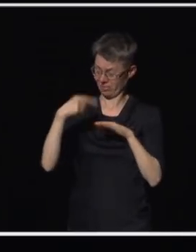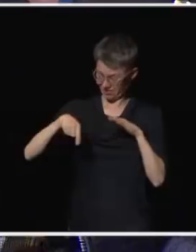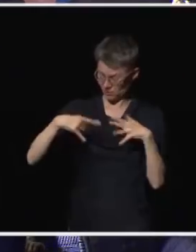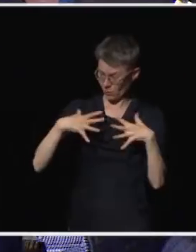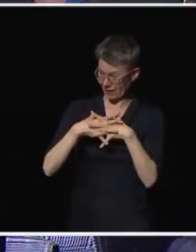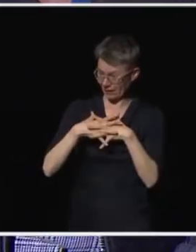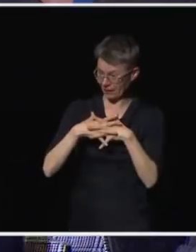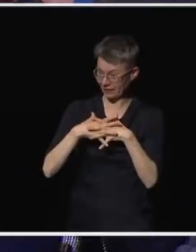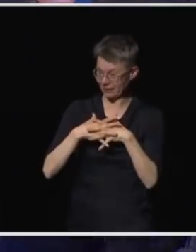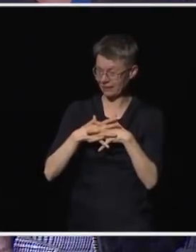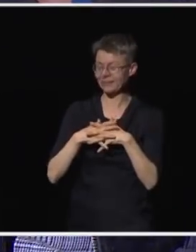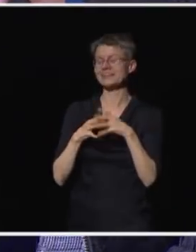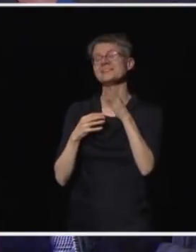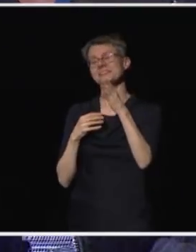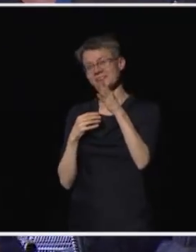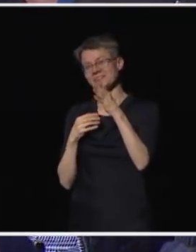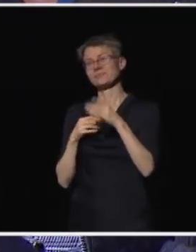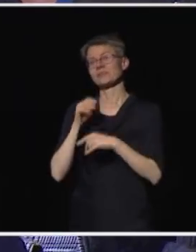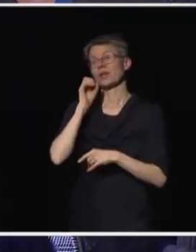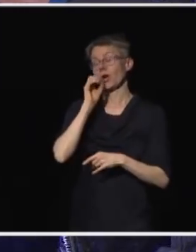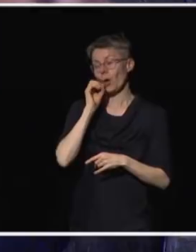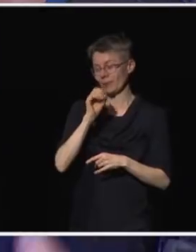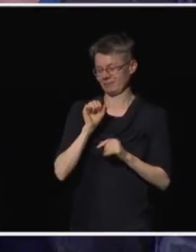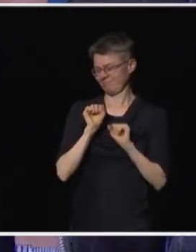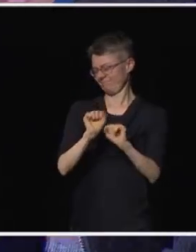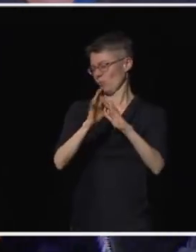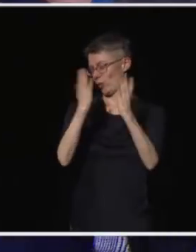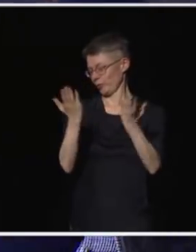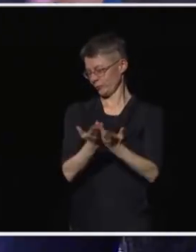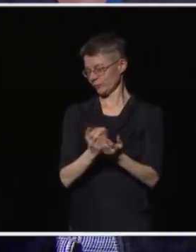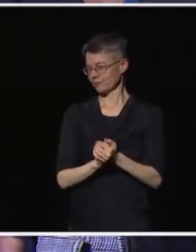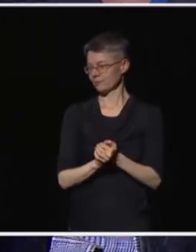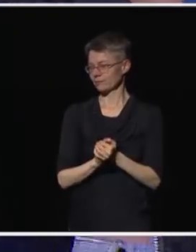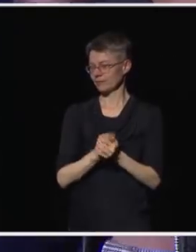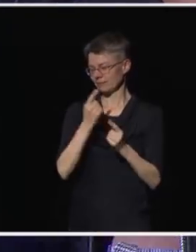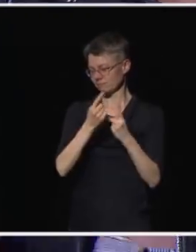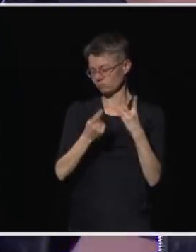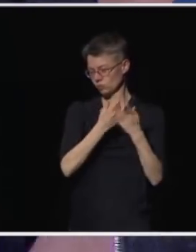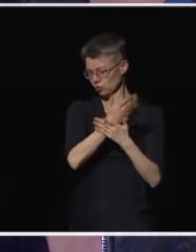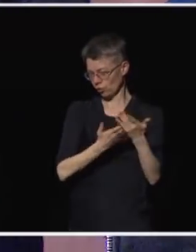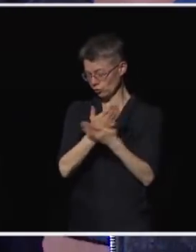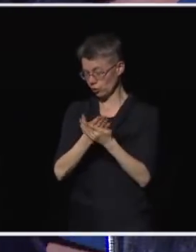So in the comic book universe there's a number of different narratives where Captain America dies